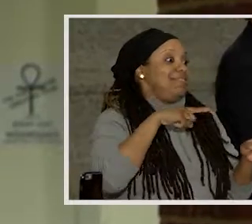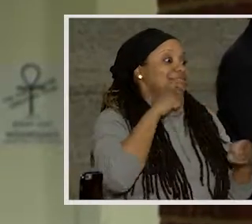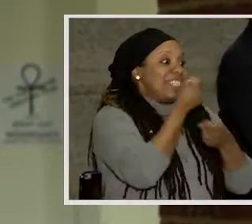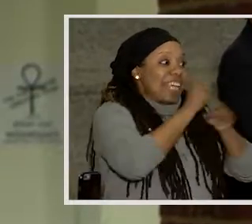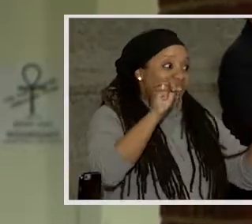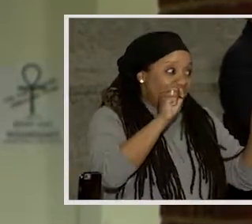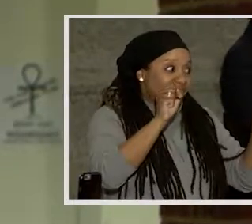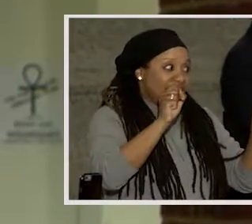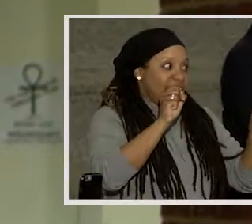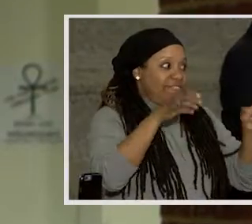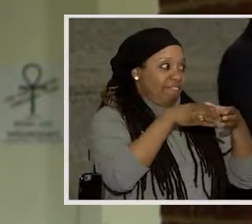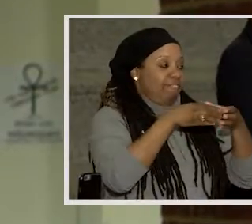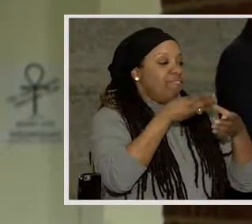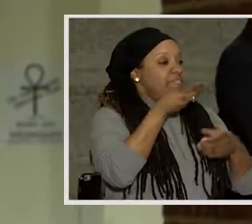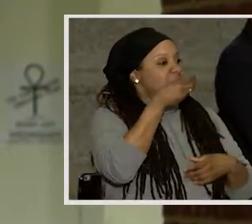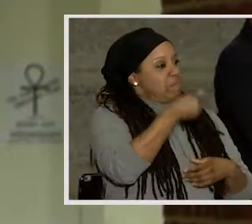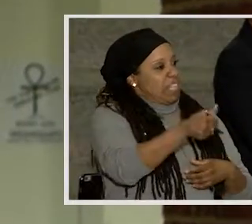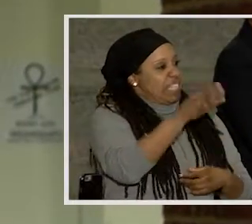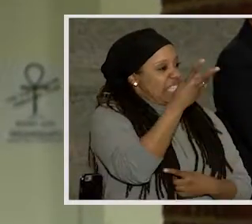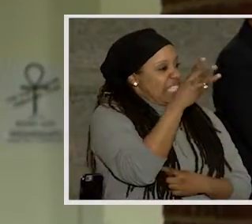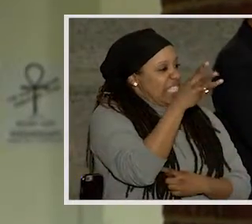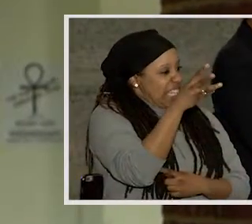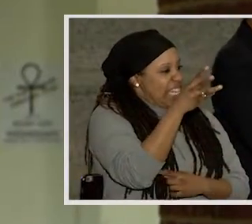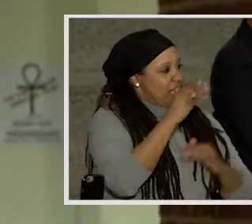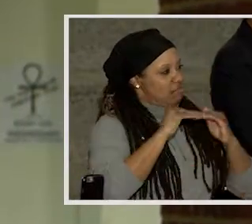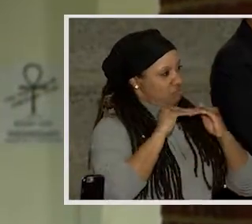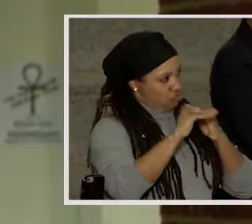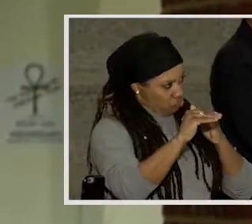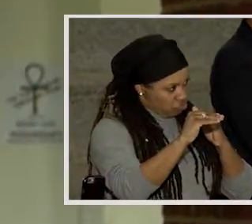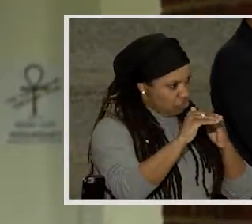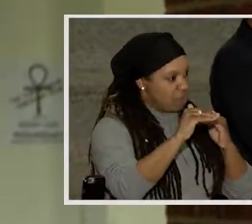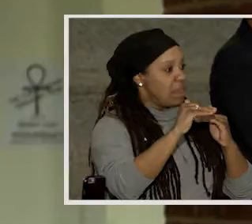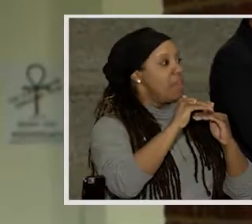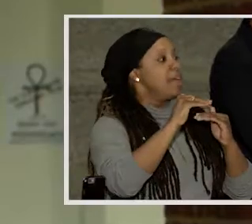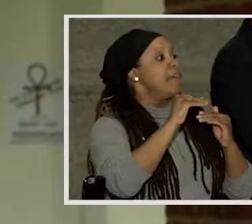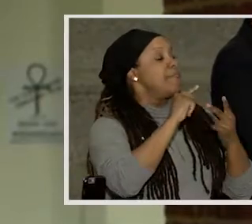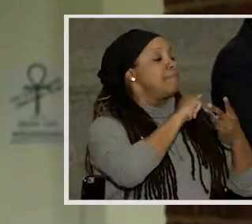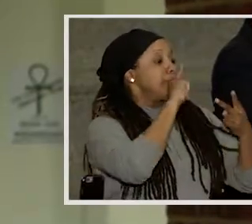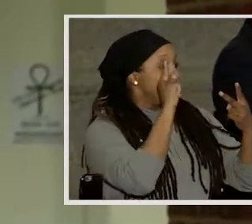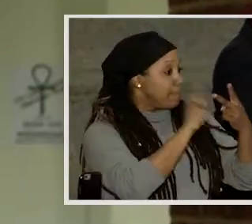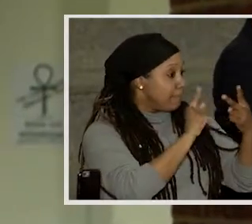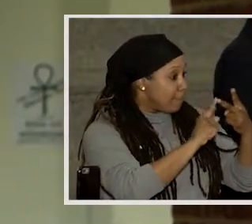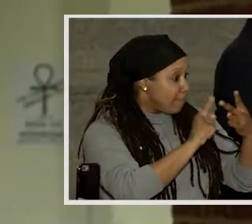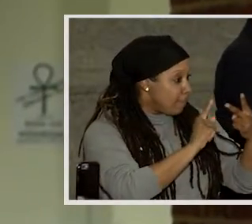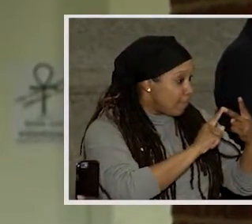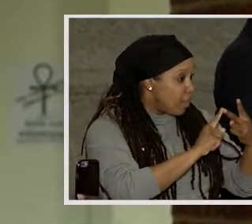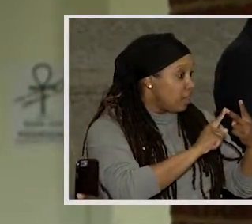OPPORTUNITY TO FOUR, IN PARTICULAR TO PAY FOR IMPLEMENTATION OF THE UNIVERSAL PAID LEAVE ACT.